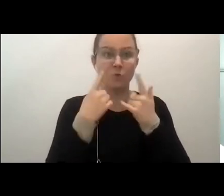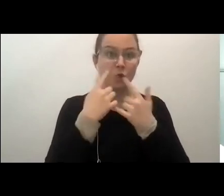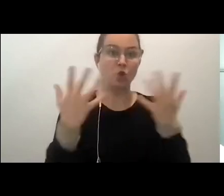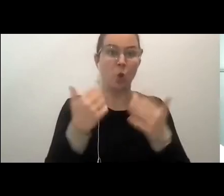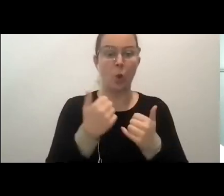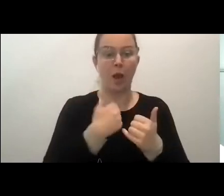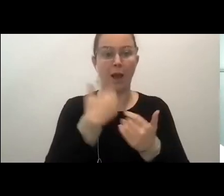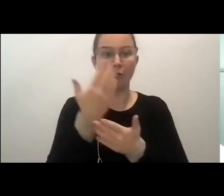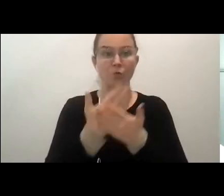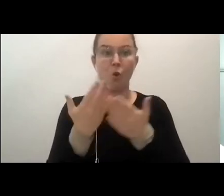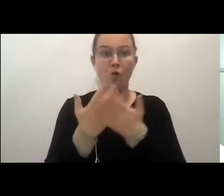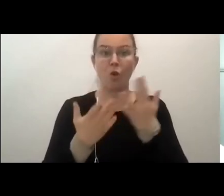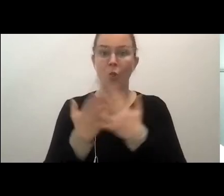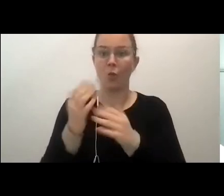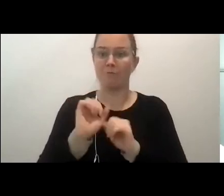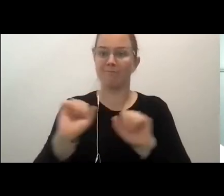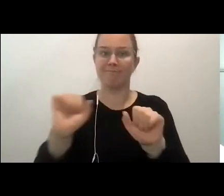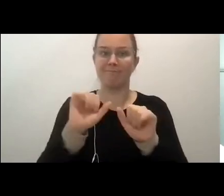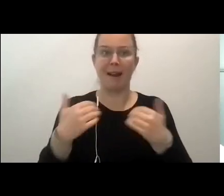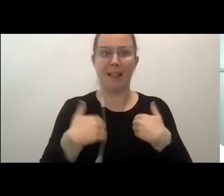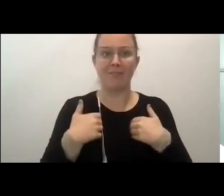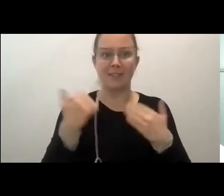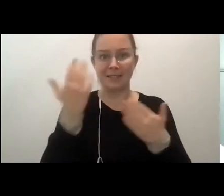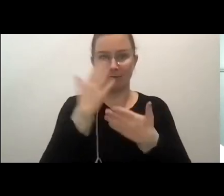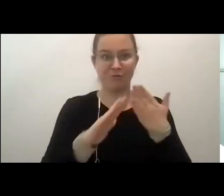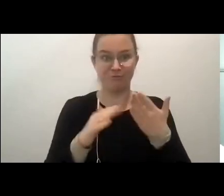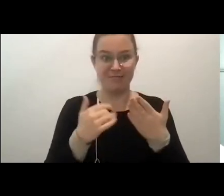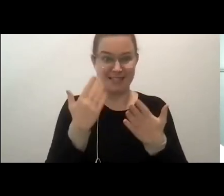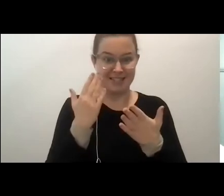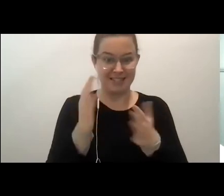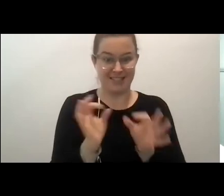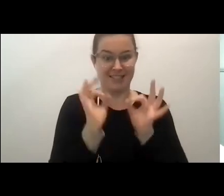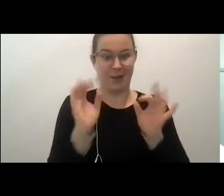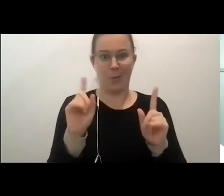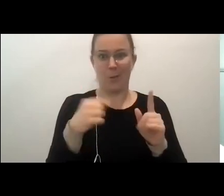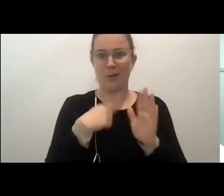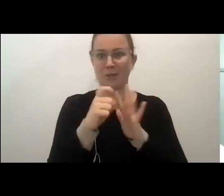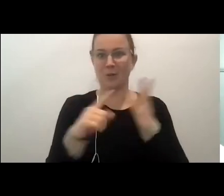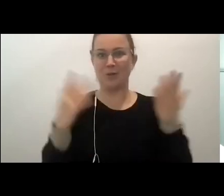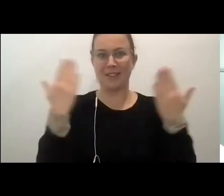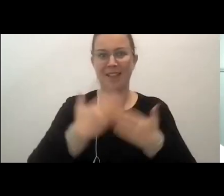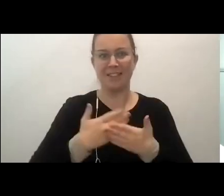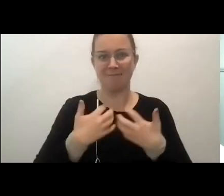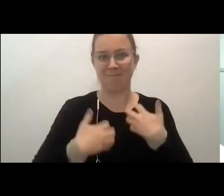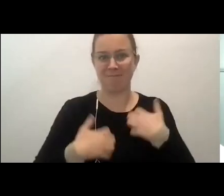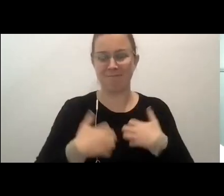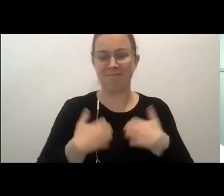which I'm very excited is exactly what we're doing tonight. We have the belief that